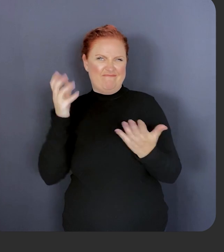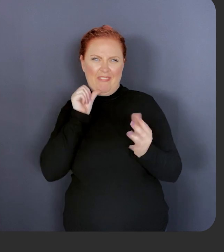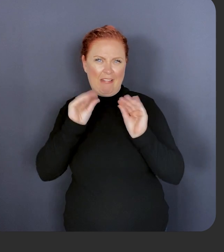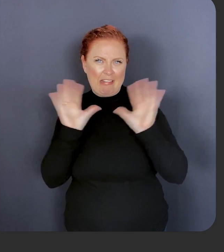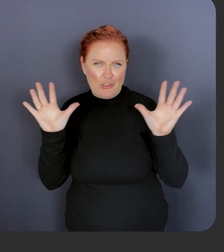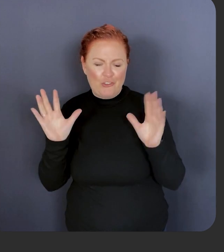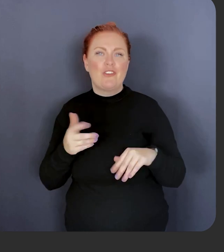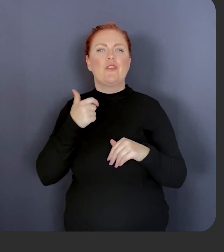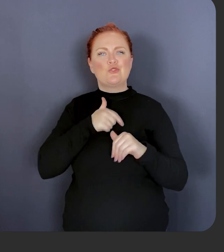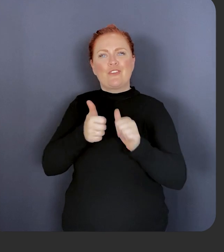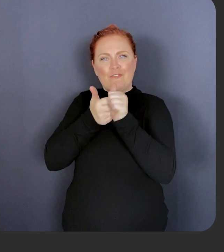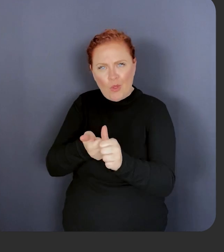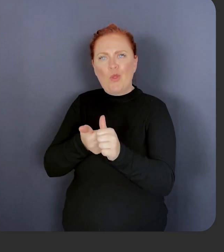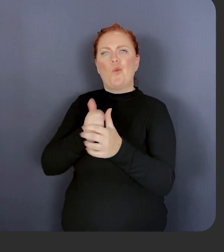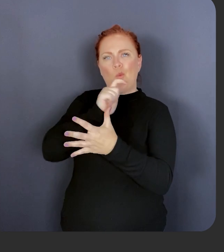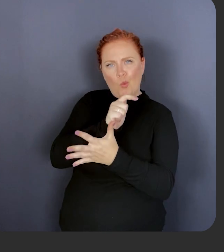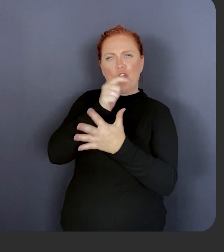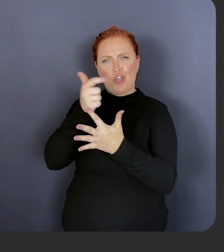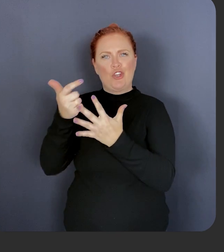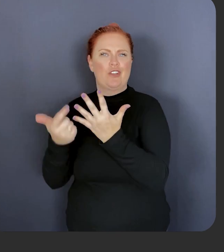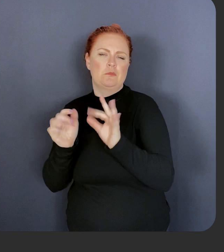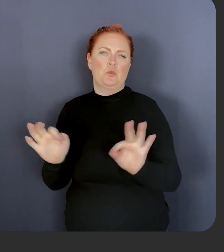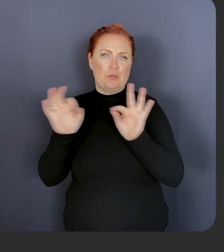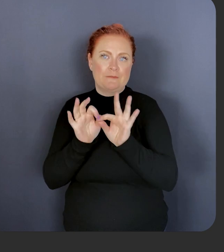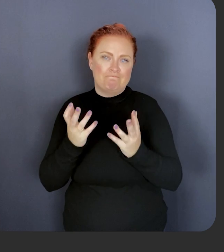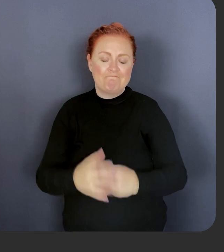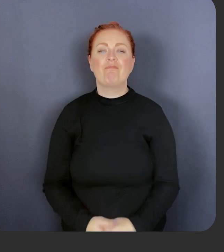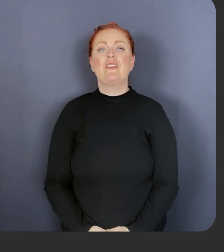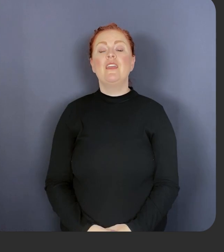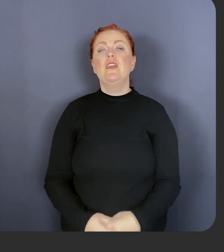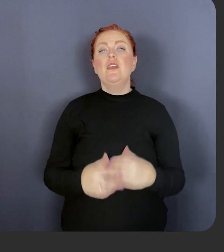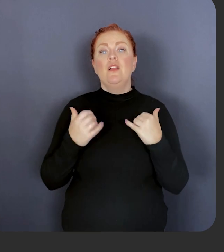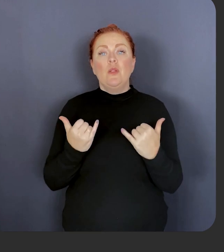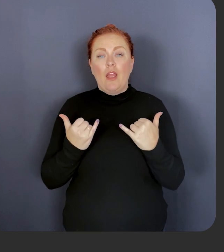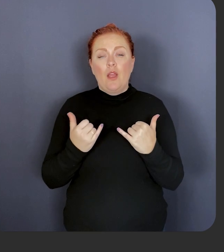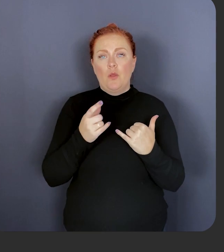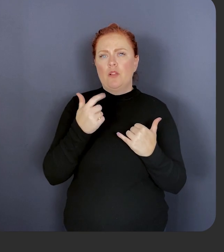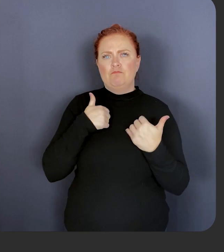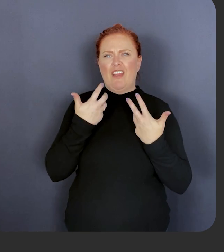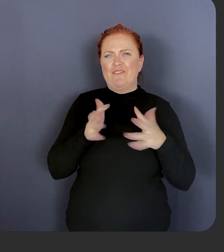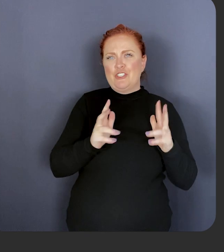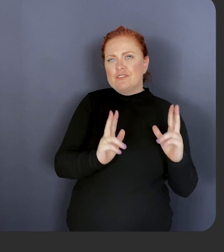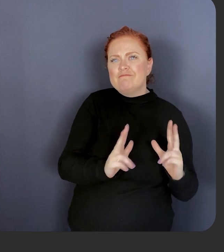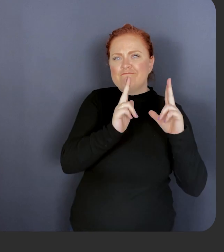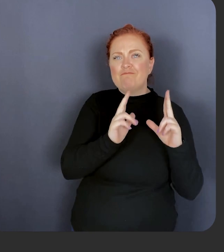if I'm trying to go sequential. I'm not doing a very good job at that. So we're going to go, and I provided the code snippet